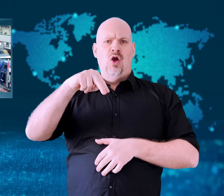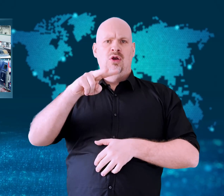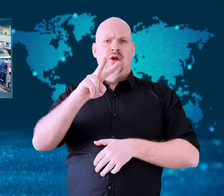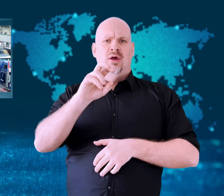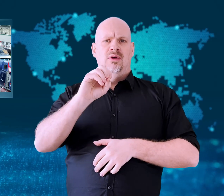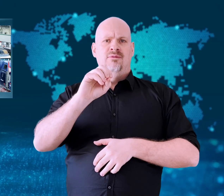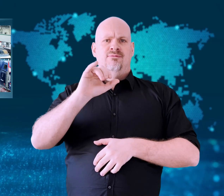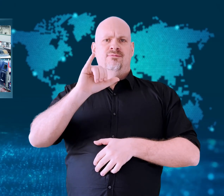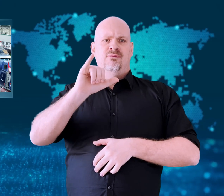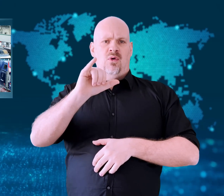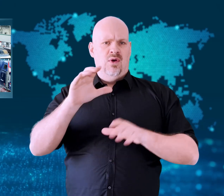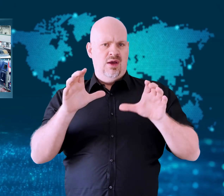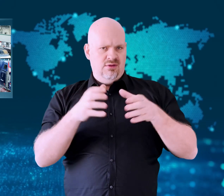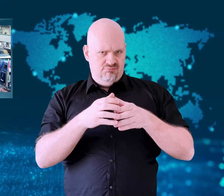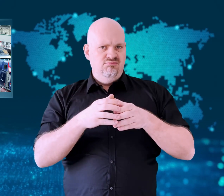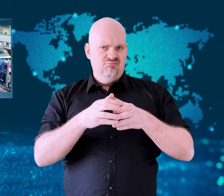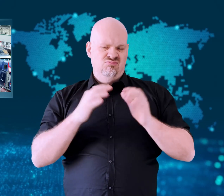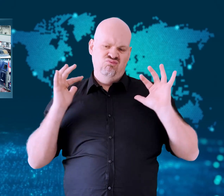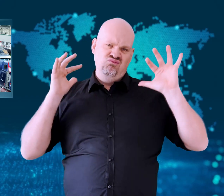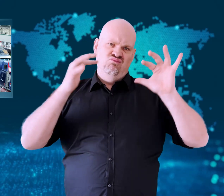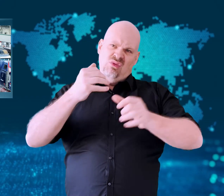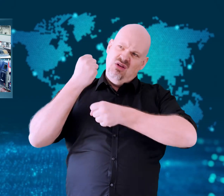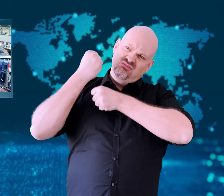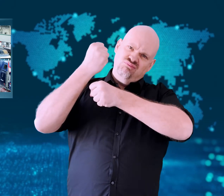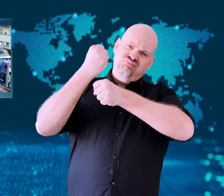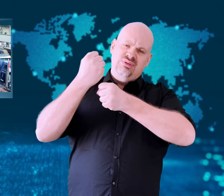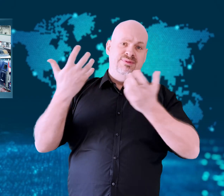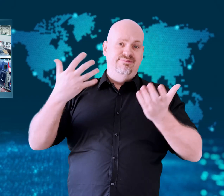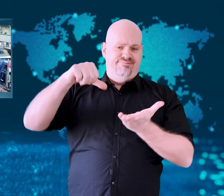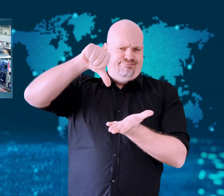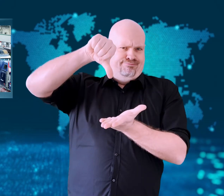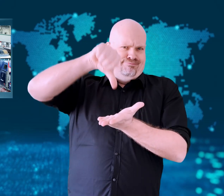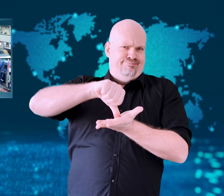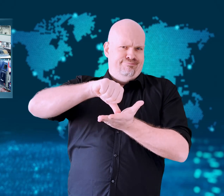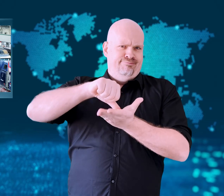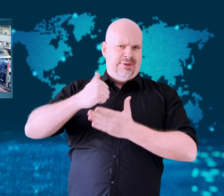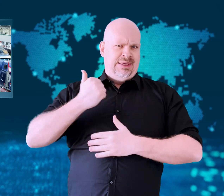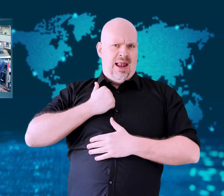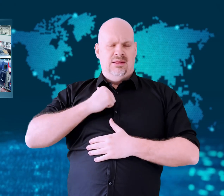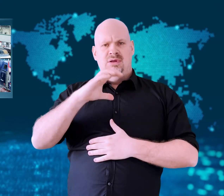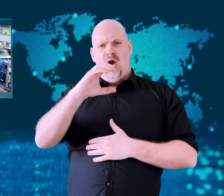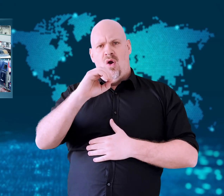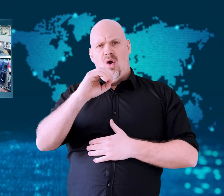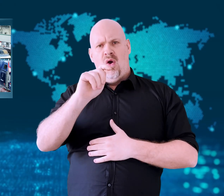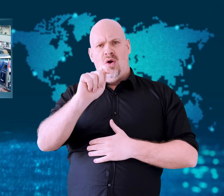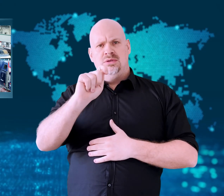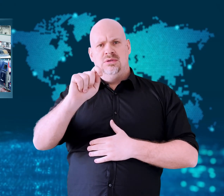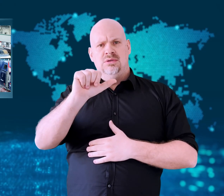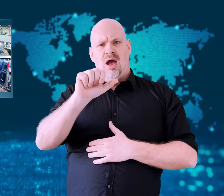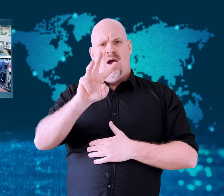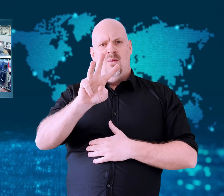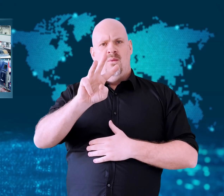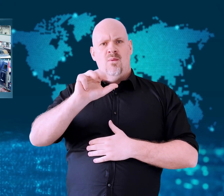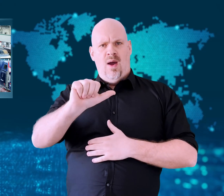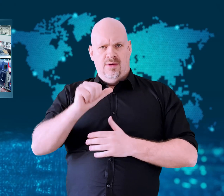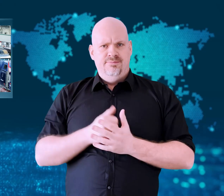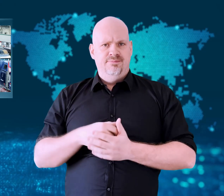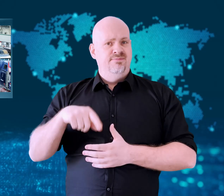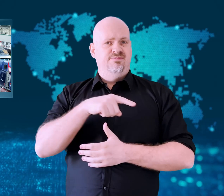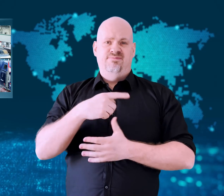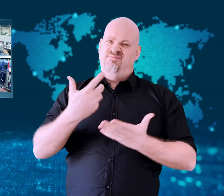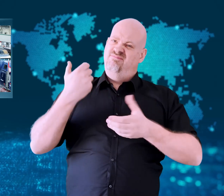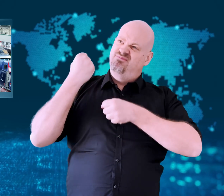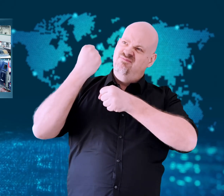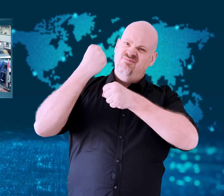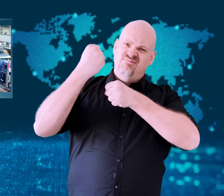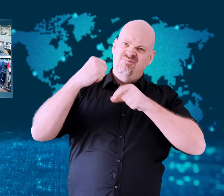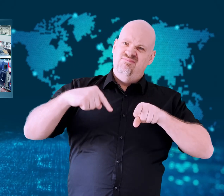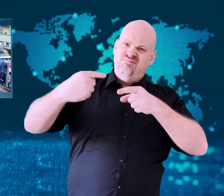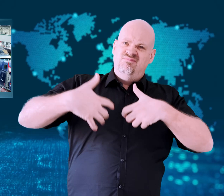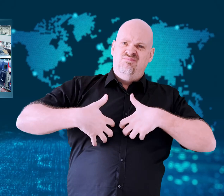Ottawa to rally against a new vaccine mandate for truck drivers